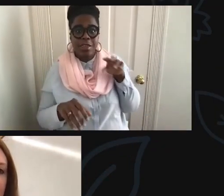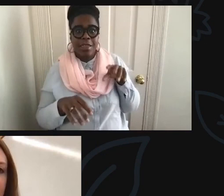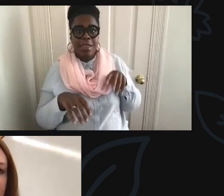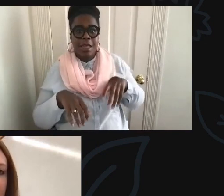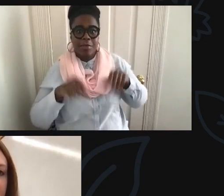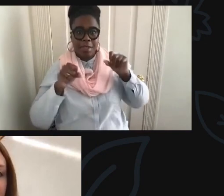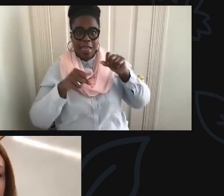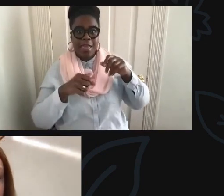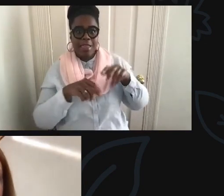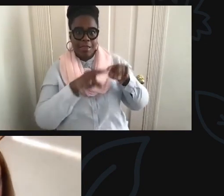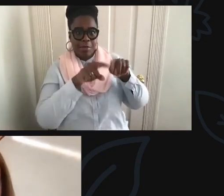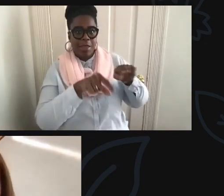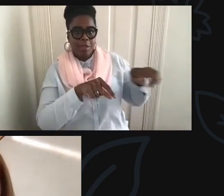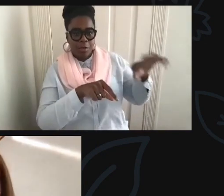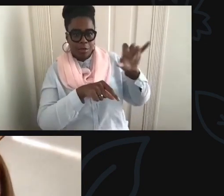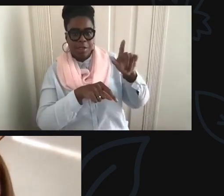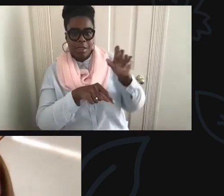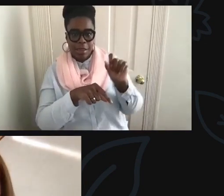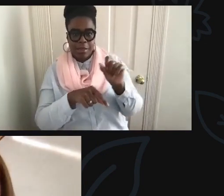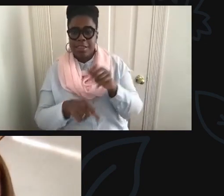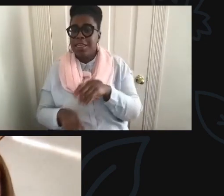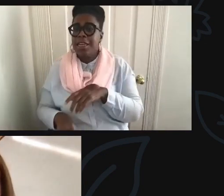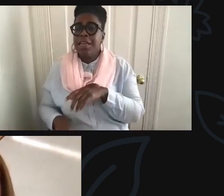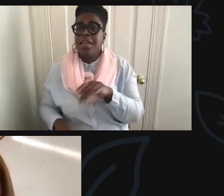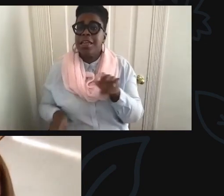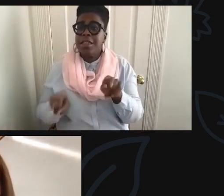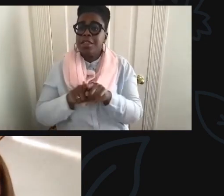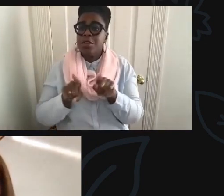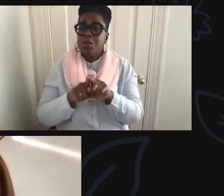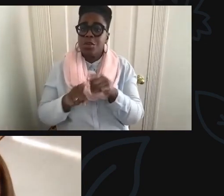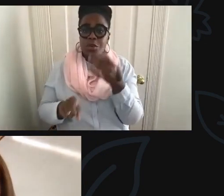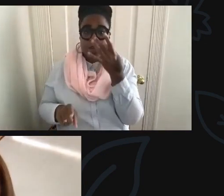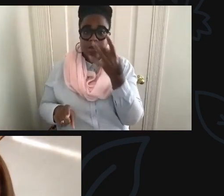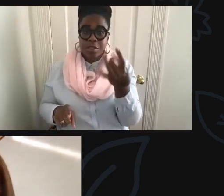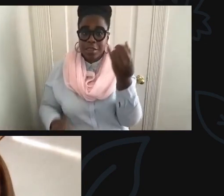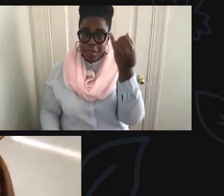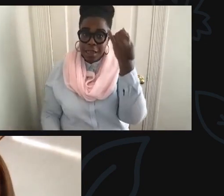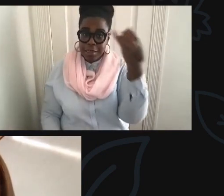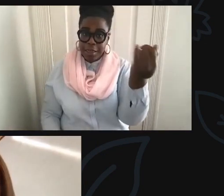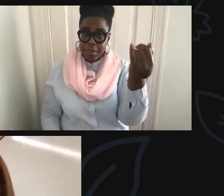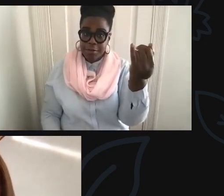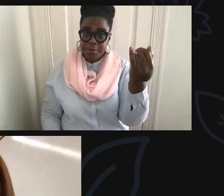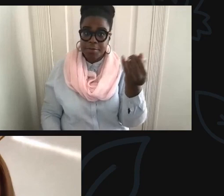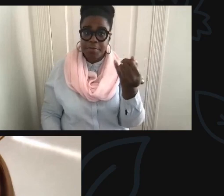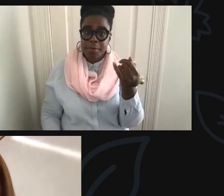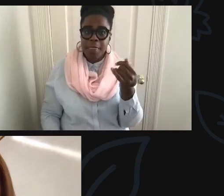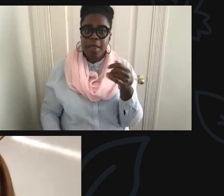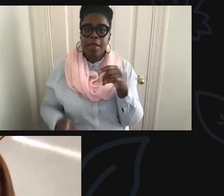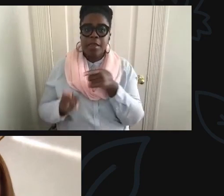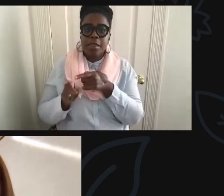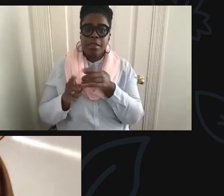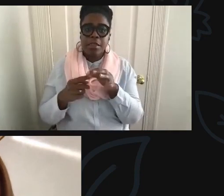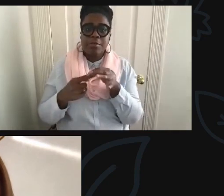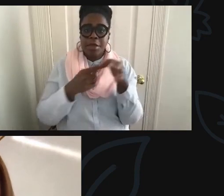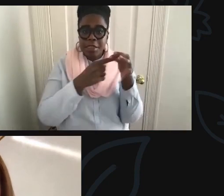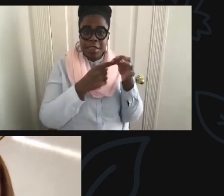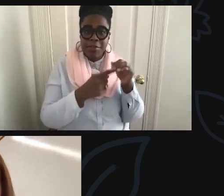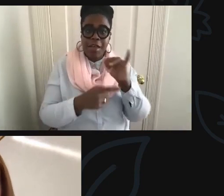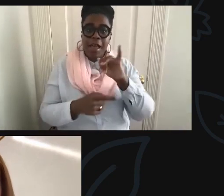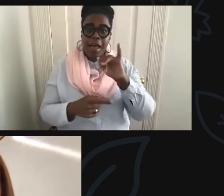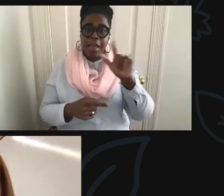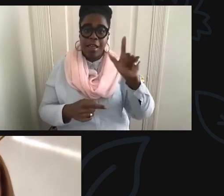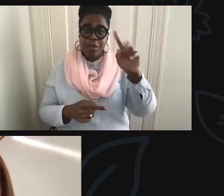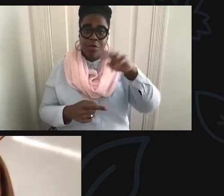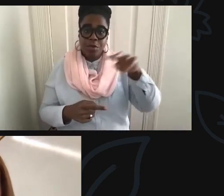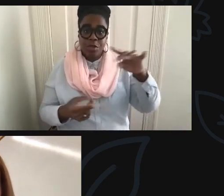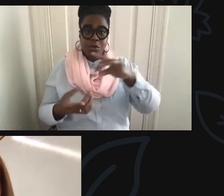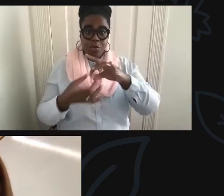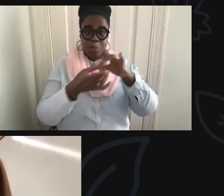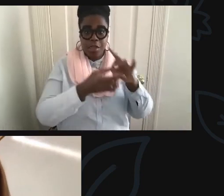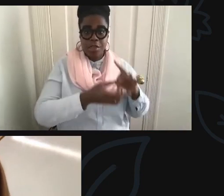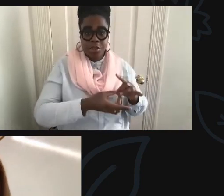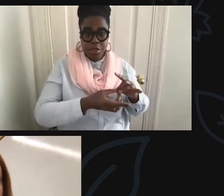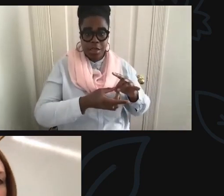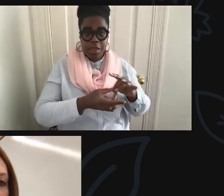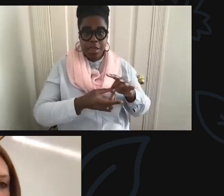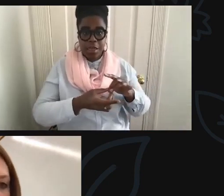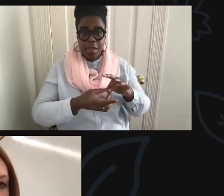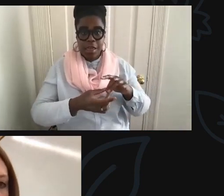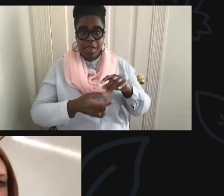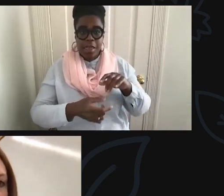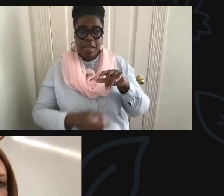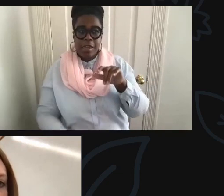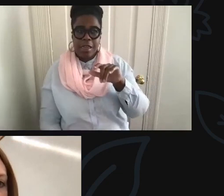Yeah, this is this is also a really interesting idea, especially given the sort of aisle 22 connections. So in a 2014, or 2015,